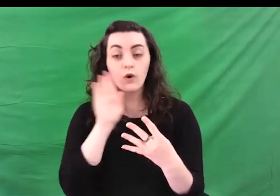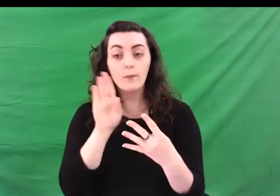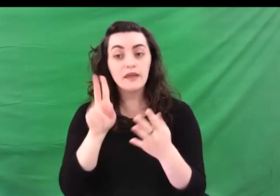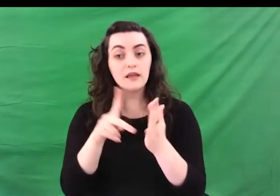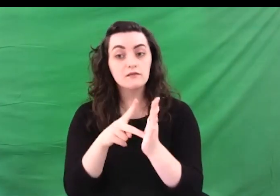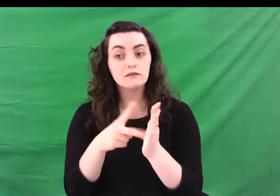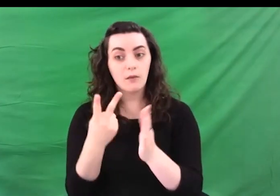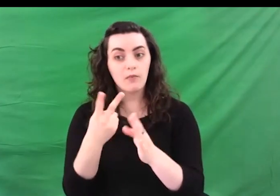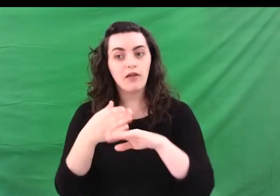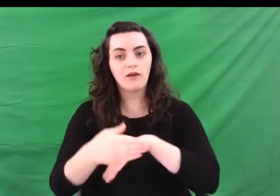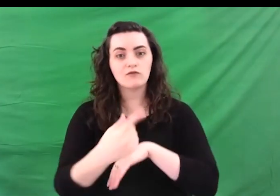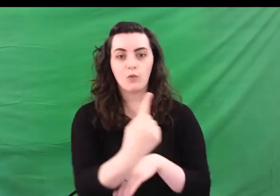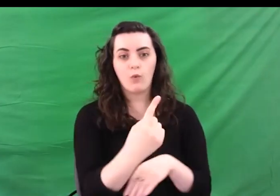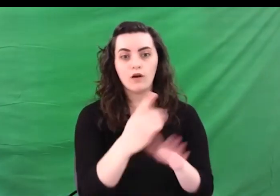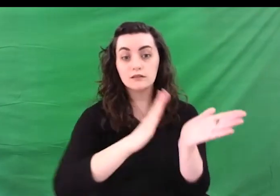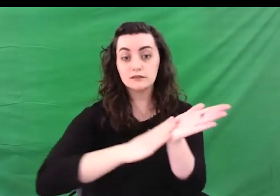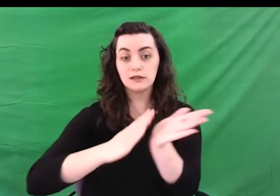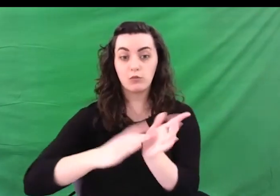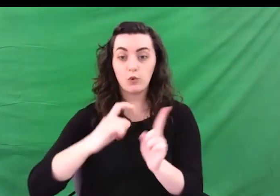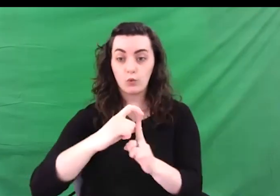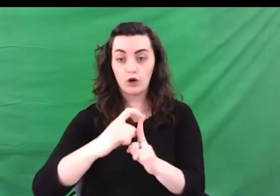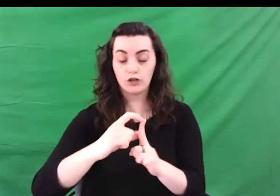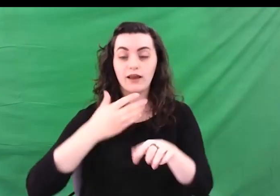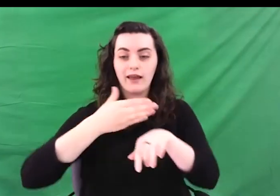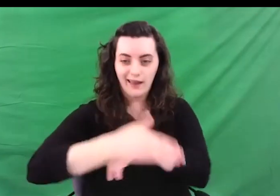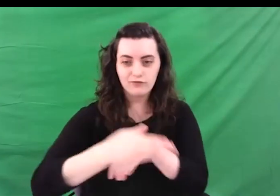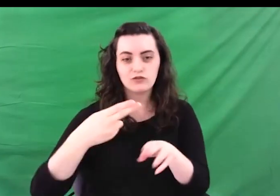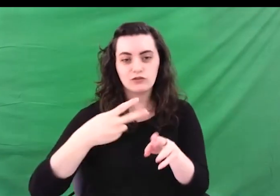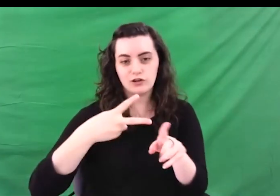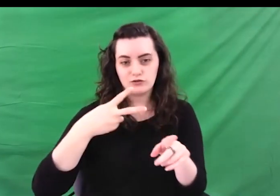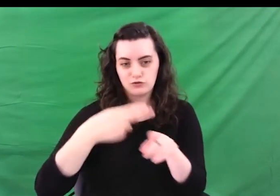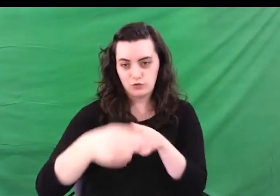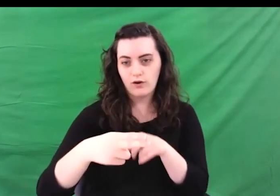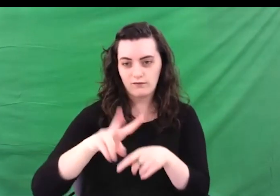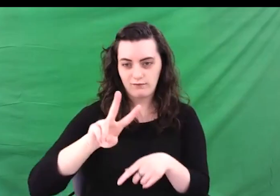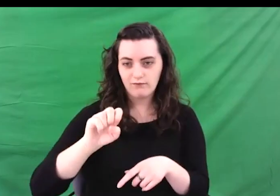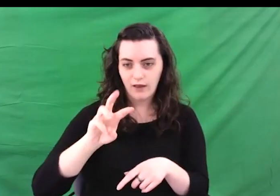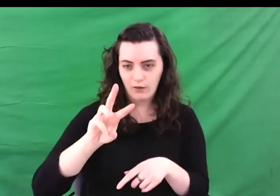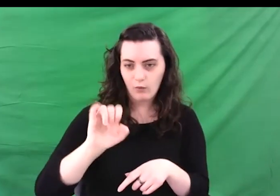after a short vowel. She's able to tell me syllables, and so she can analyze the word